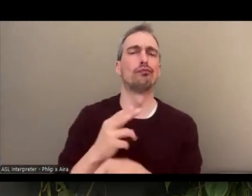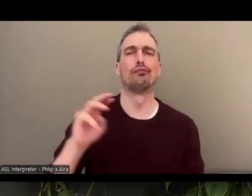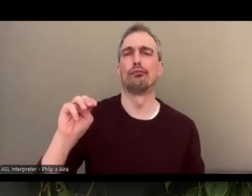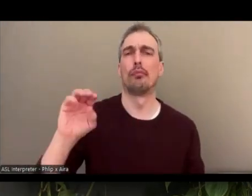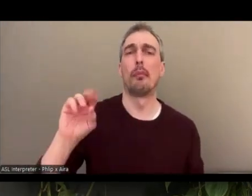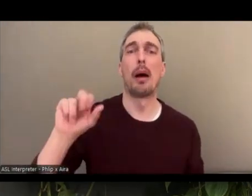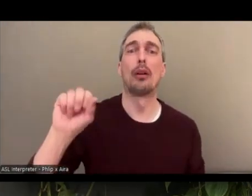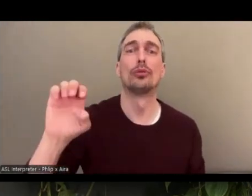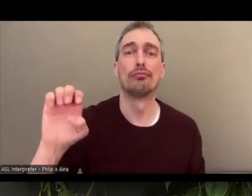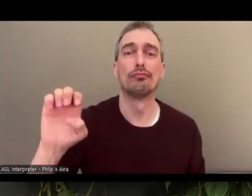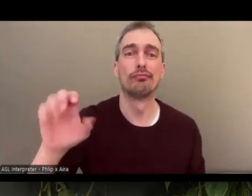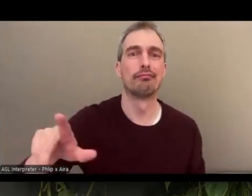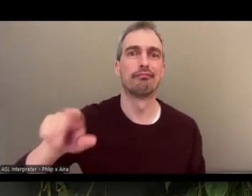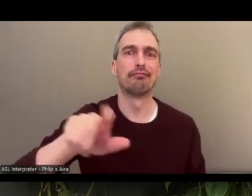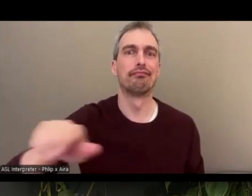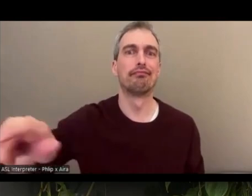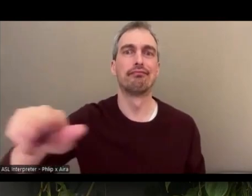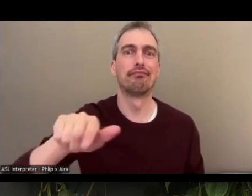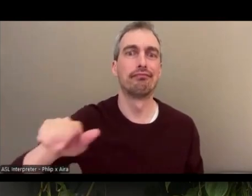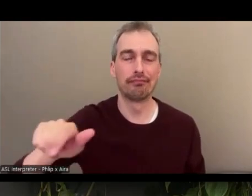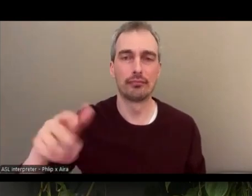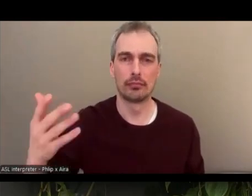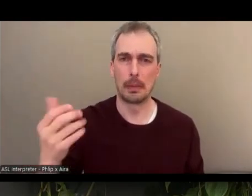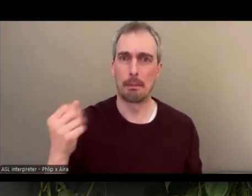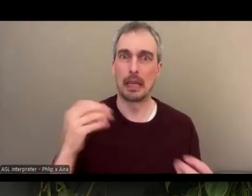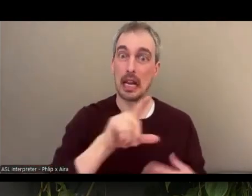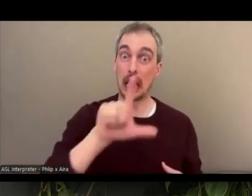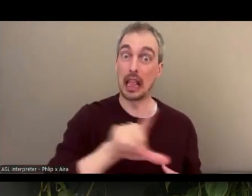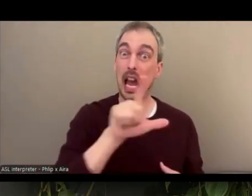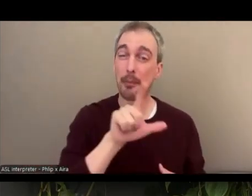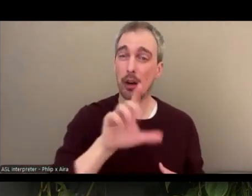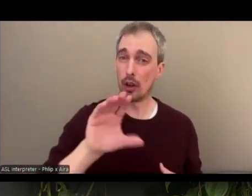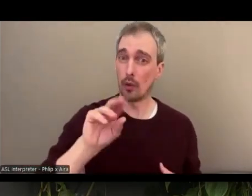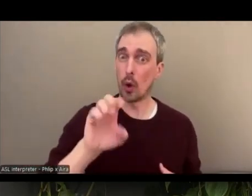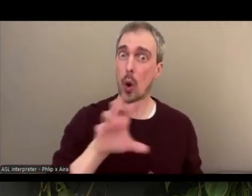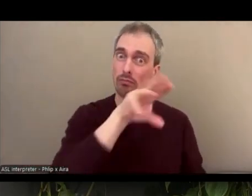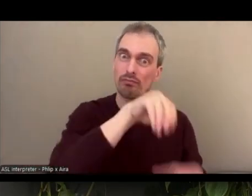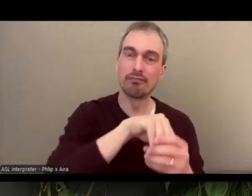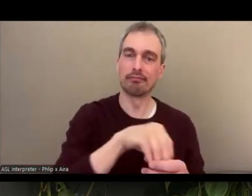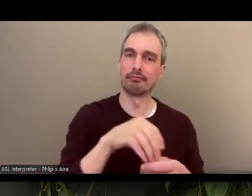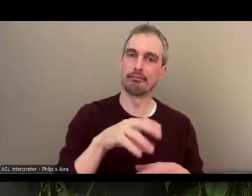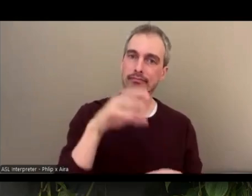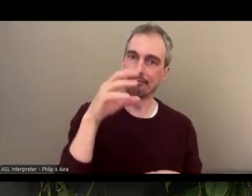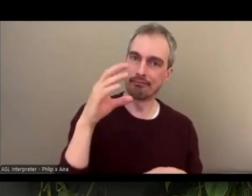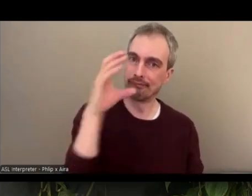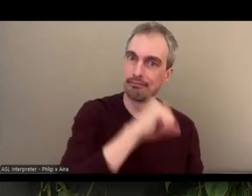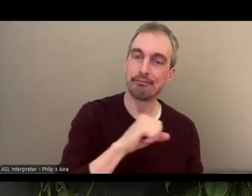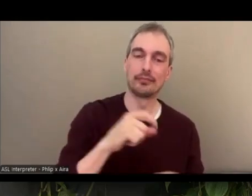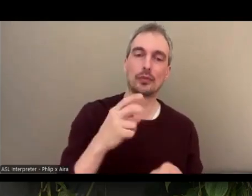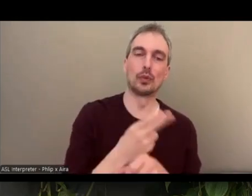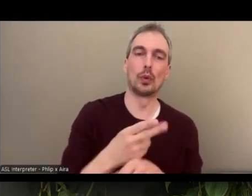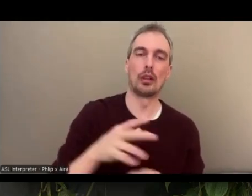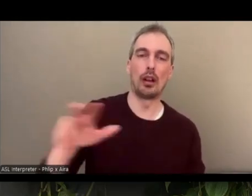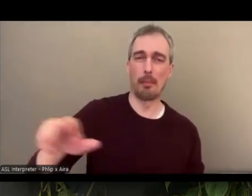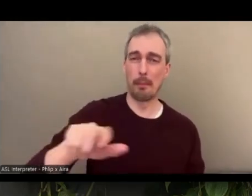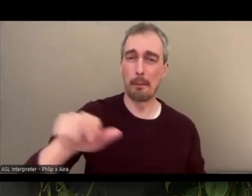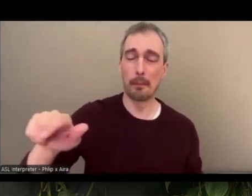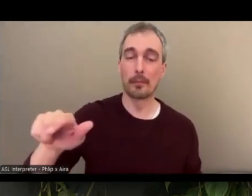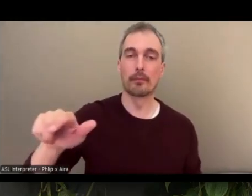There is alSo, there are libraries out there that simulate keyboard events. But that's not the same as faithfully emulating user input.